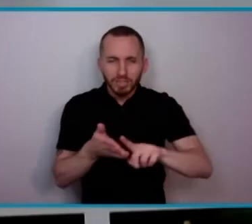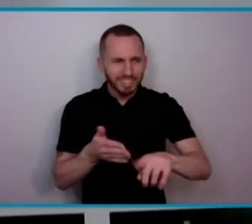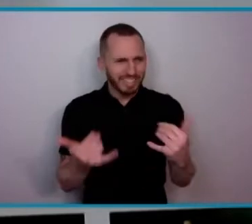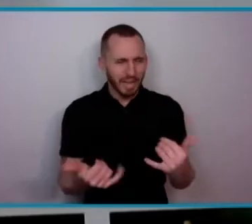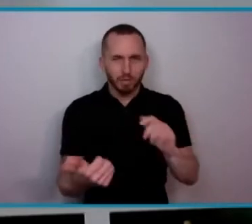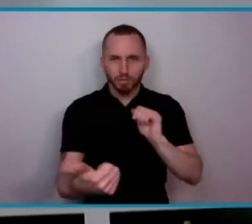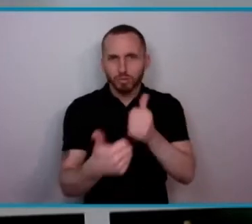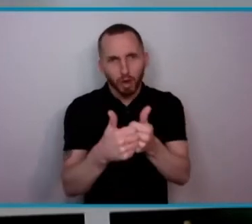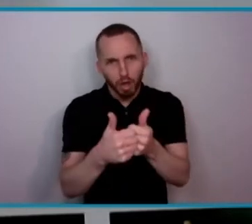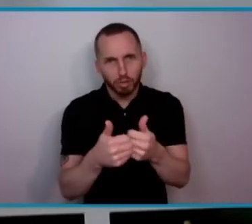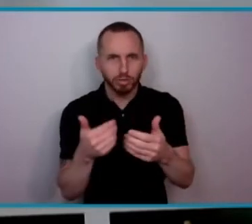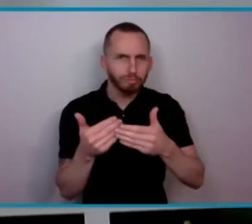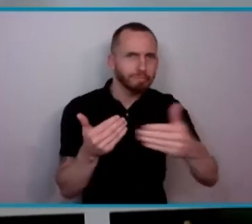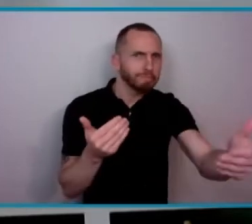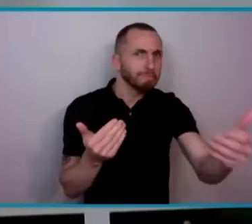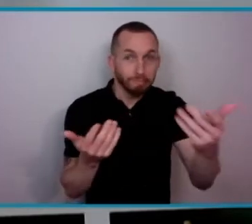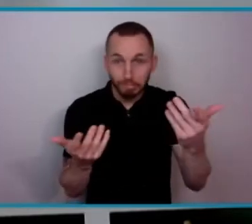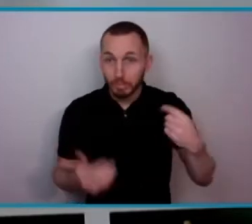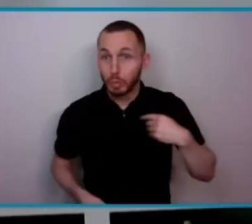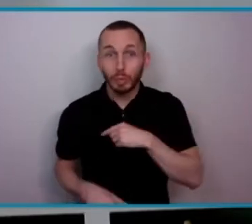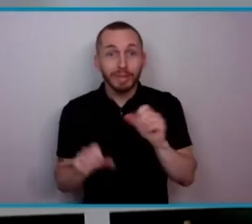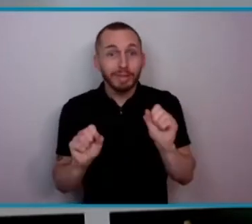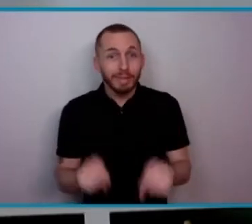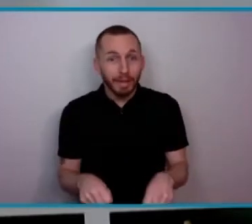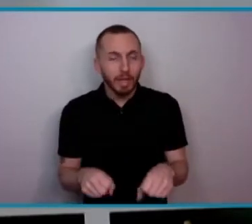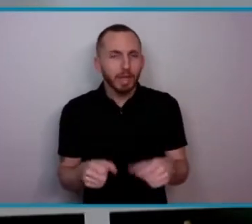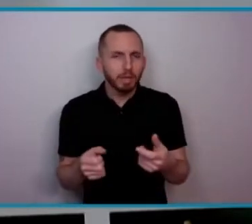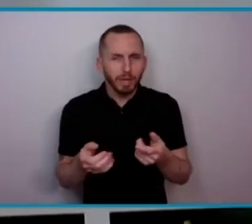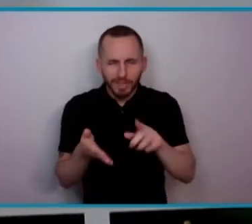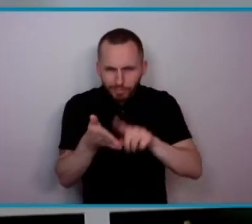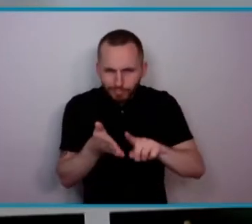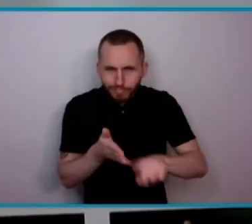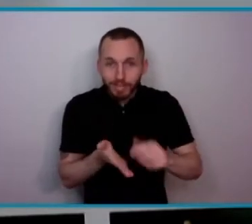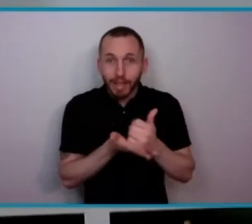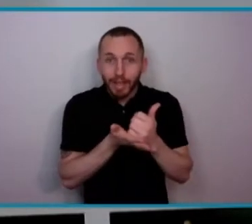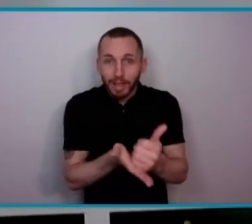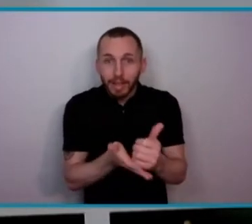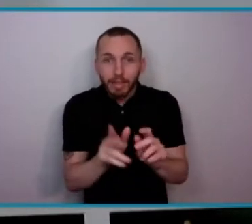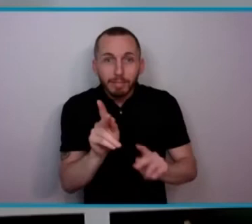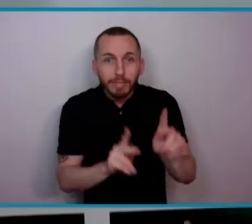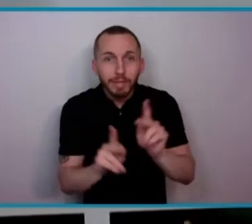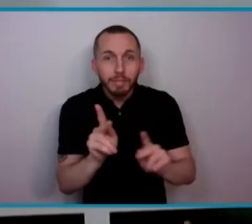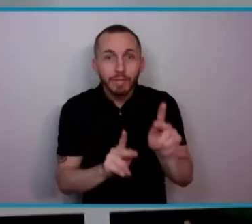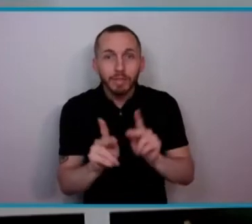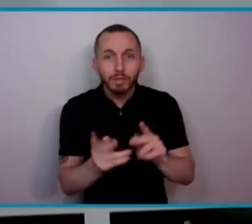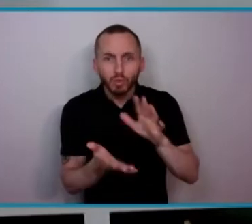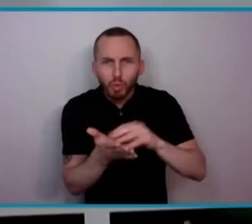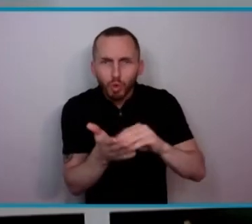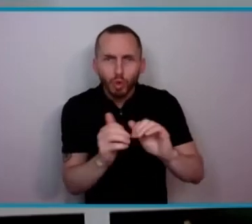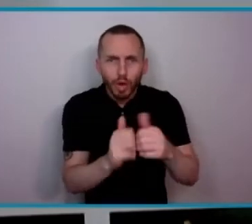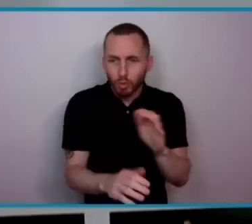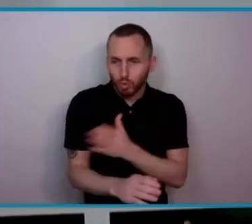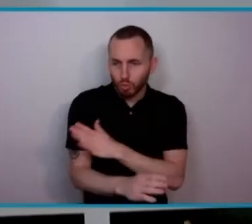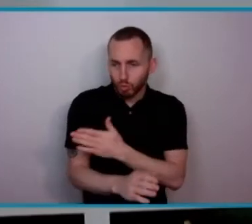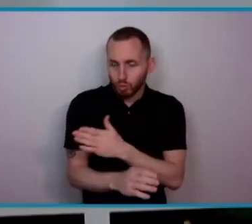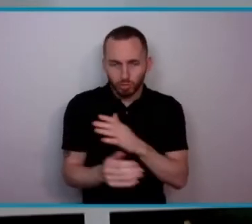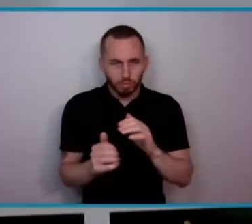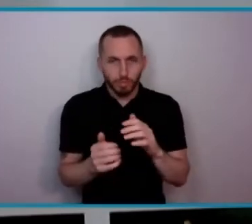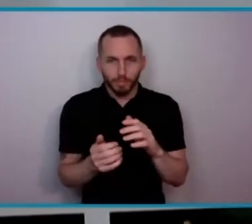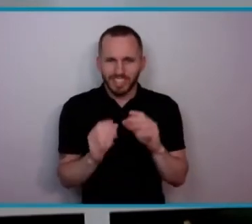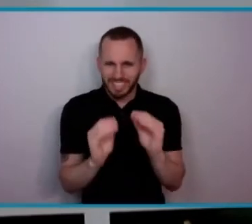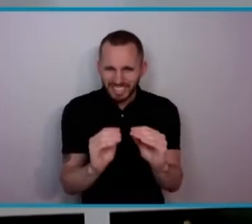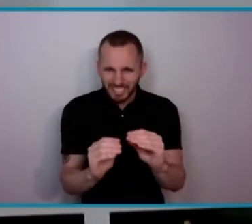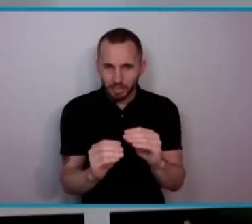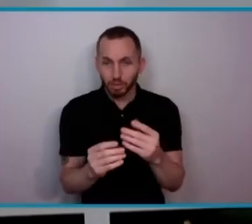Can we begin to help people learn how to use music and music therapy for pain management.